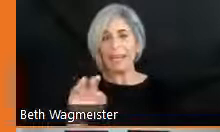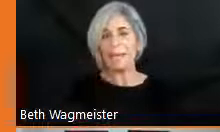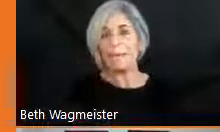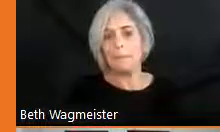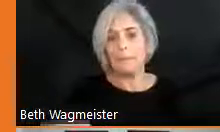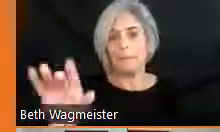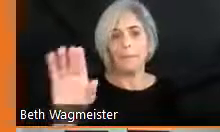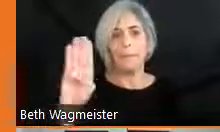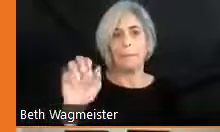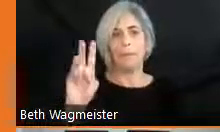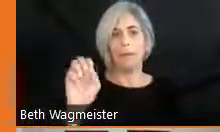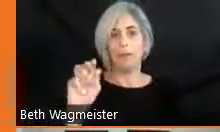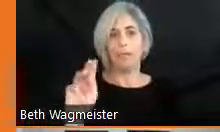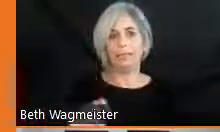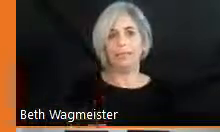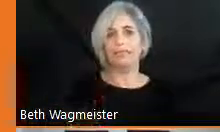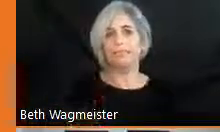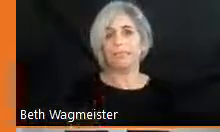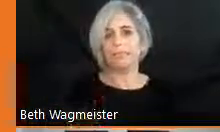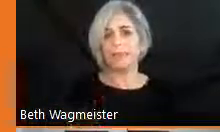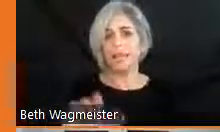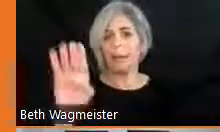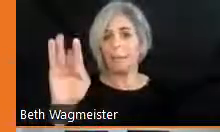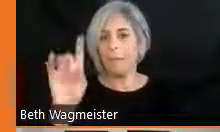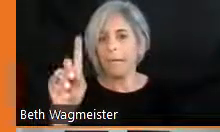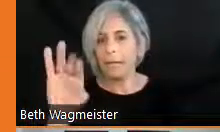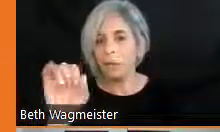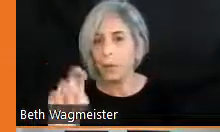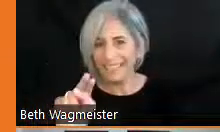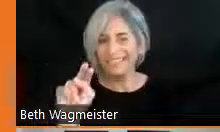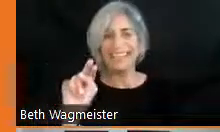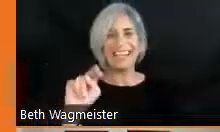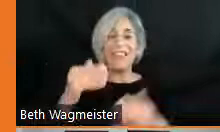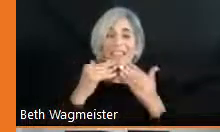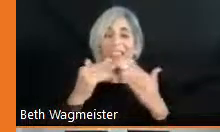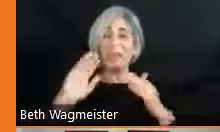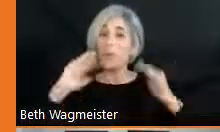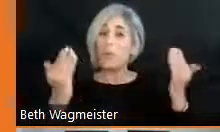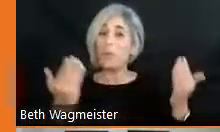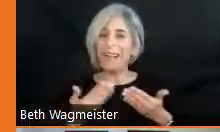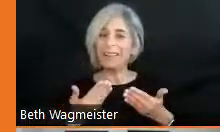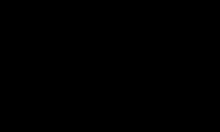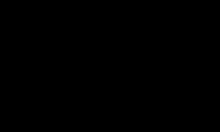Malcolm, thanks so much. Hello, everyone, and welcome today. Thanks for spending a nice